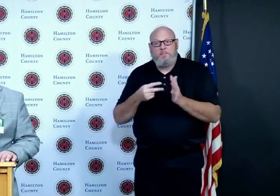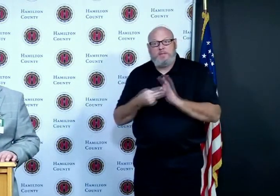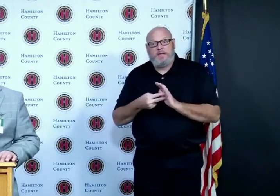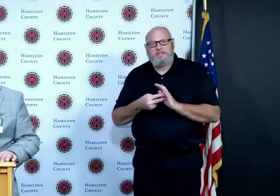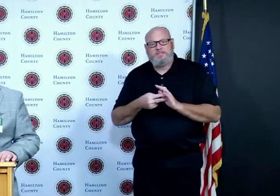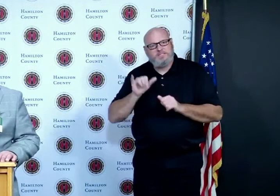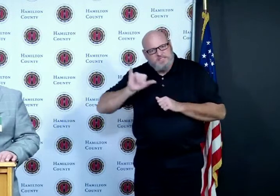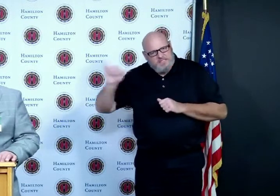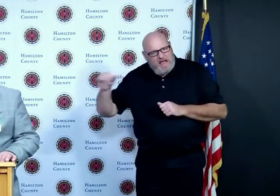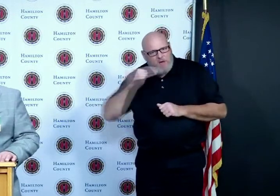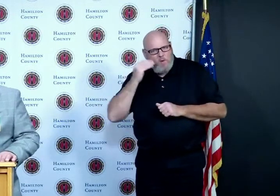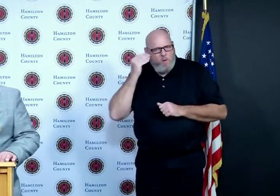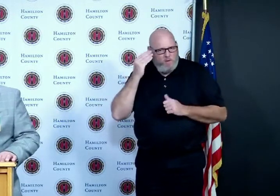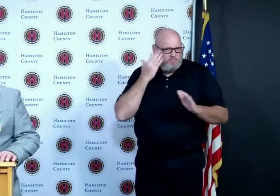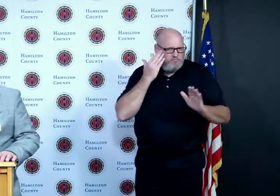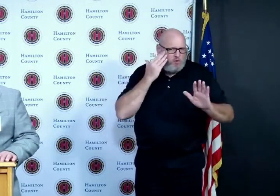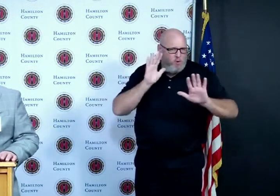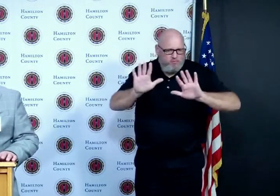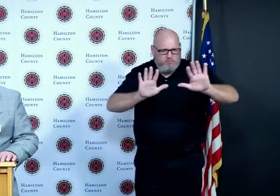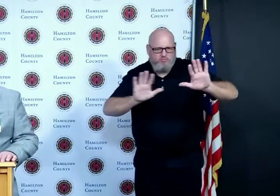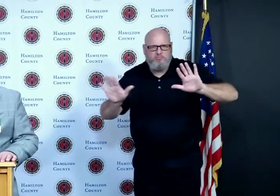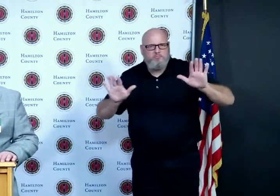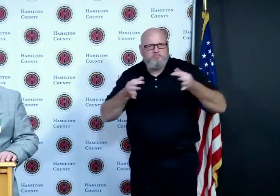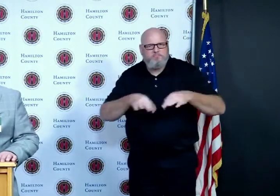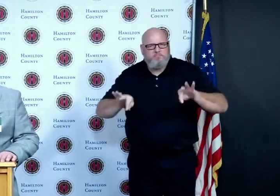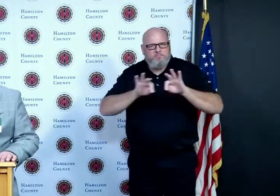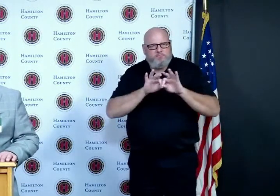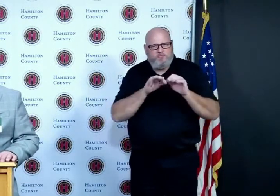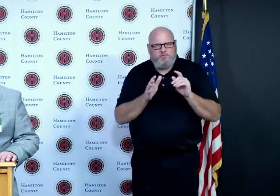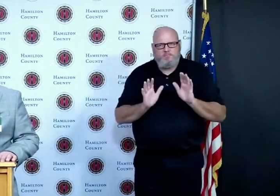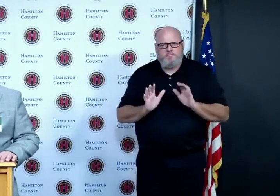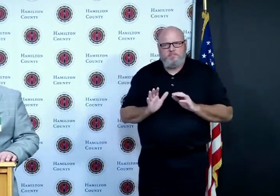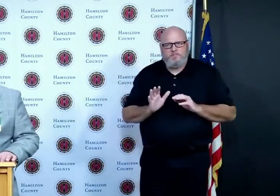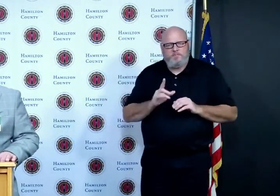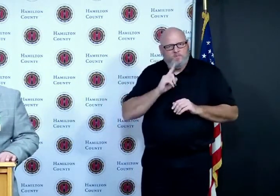doing that I really appreciate it and I encourage everyone if you need to get tested there's a lot